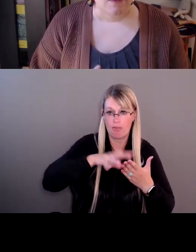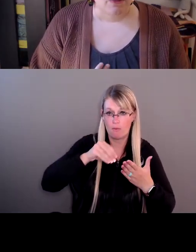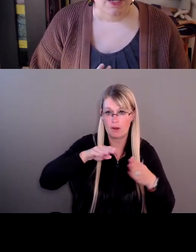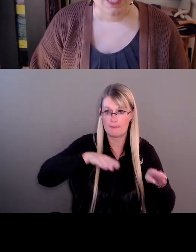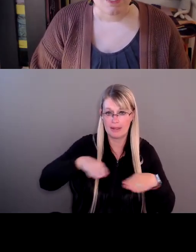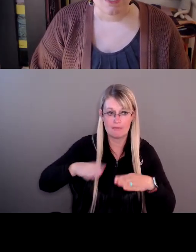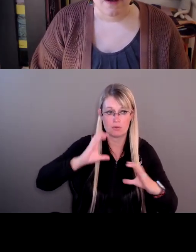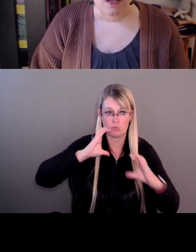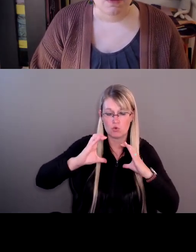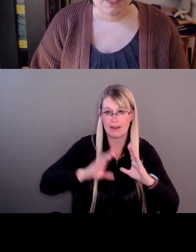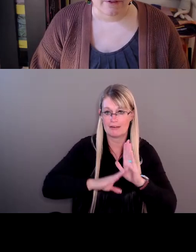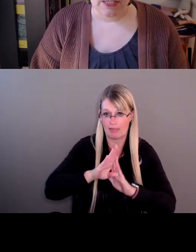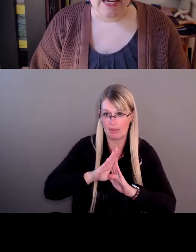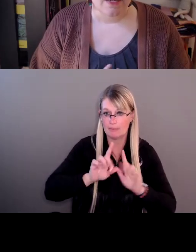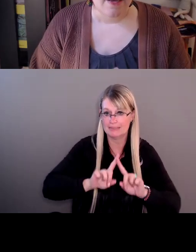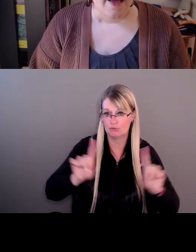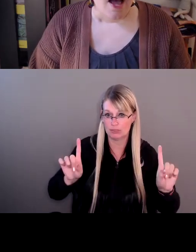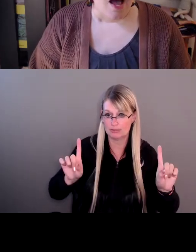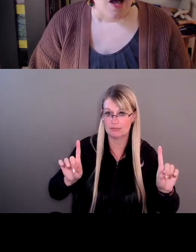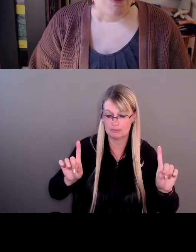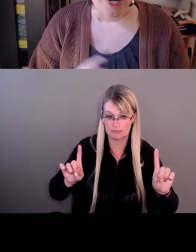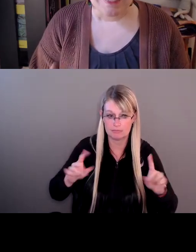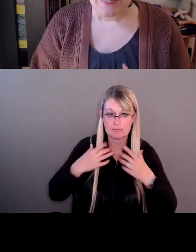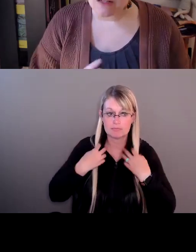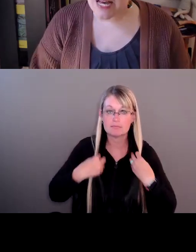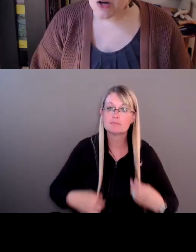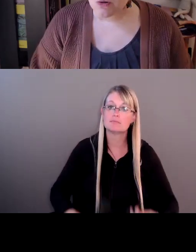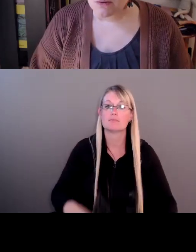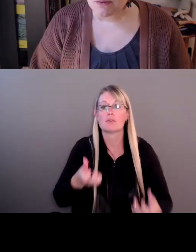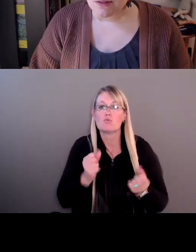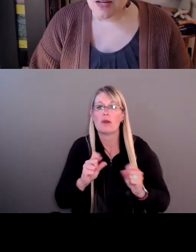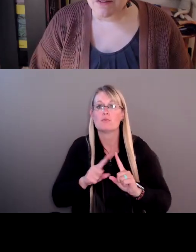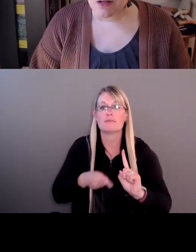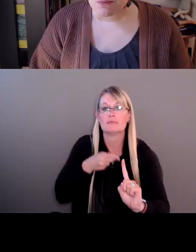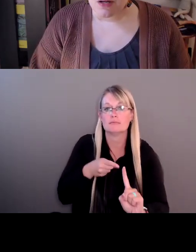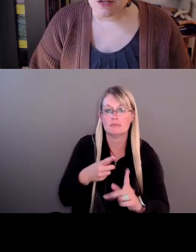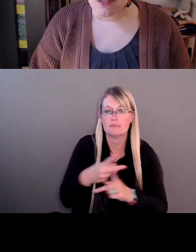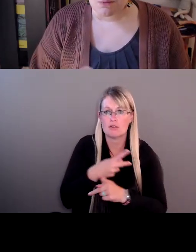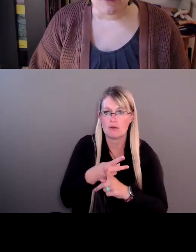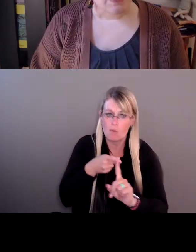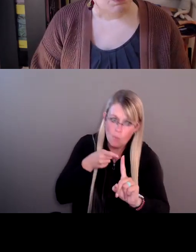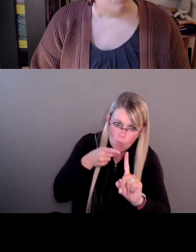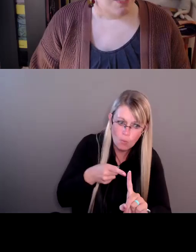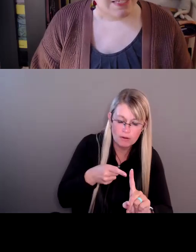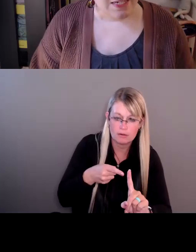communicate, and develop differently. Trying to nail down kind of a number of people for this is